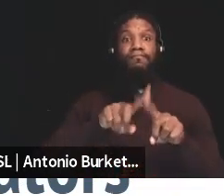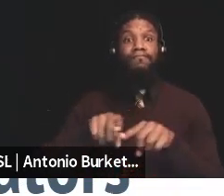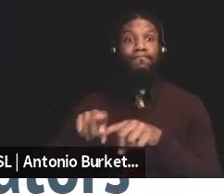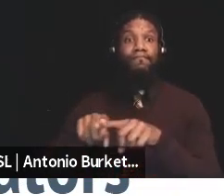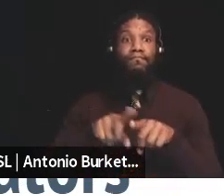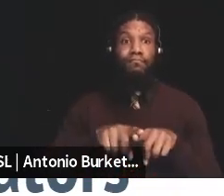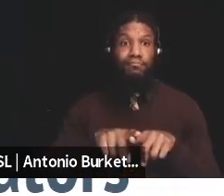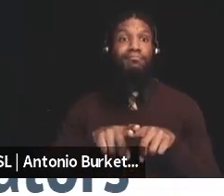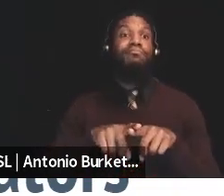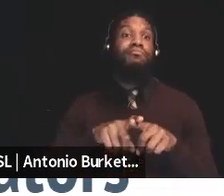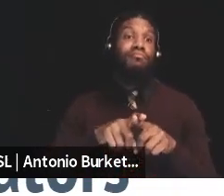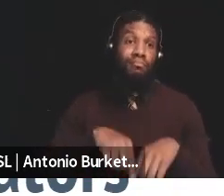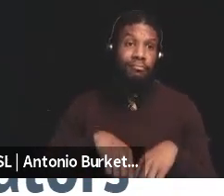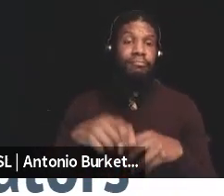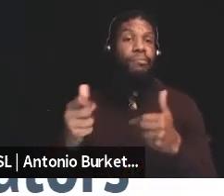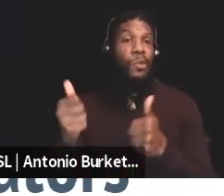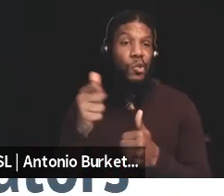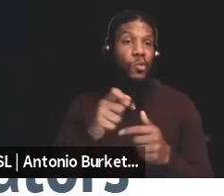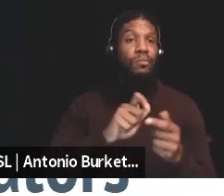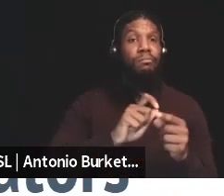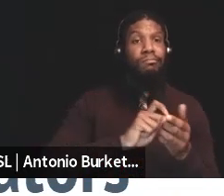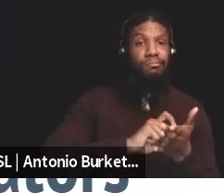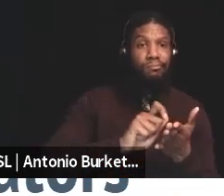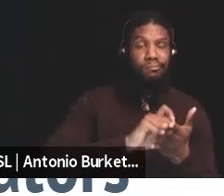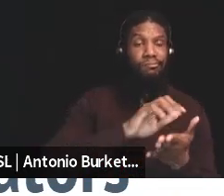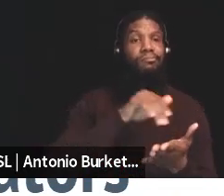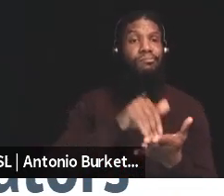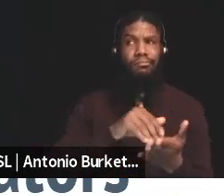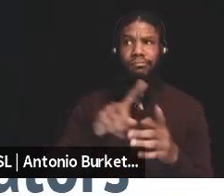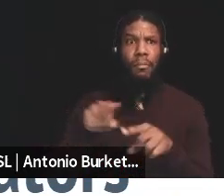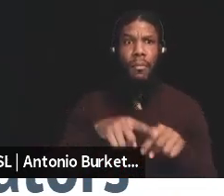essential to our writing center, although collaboration and creating community have been